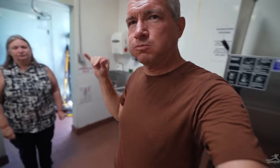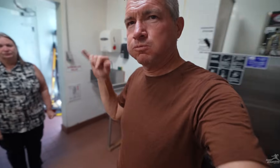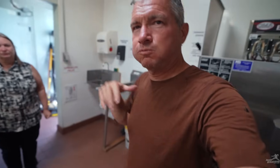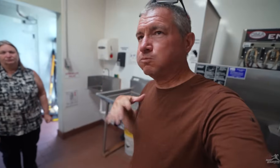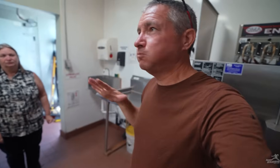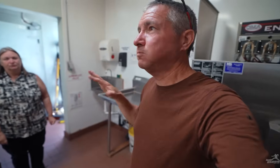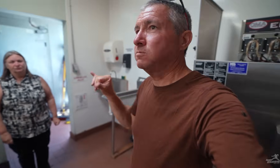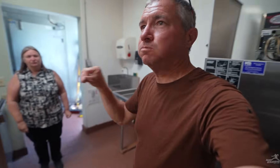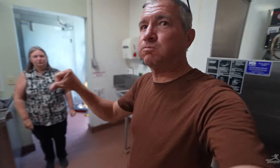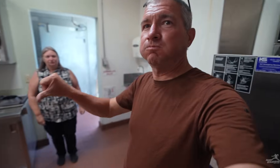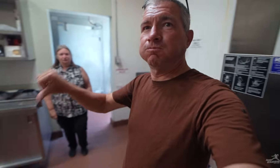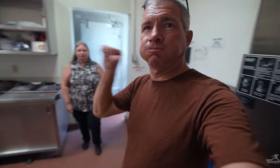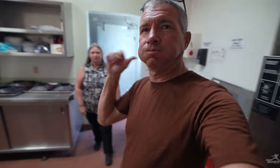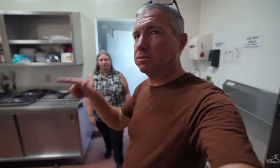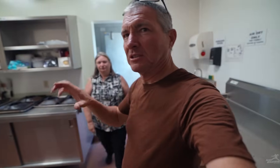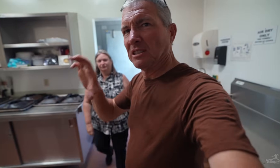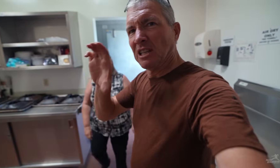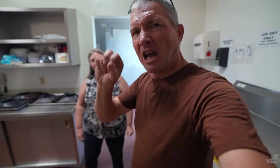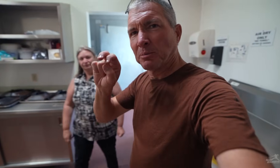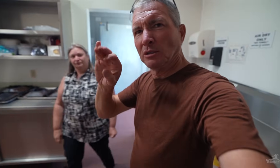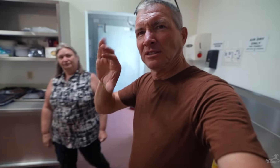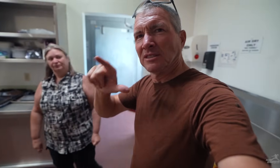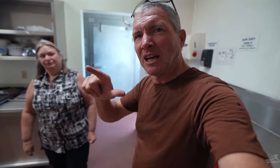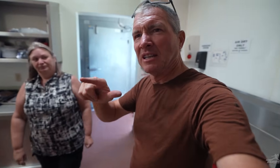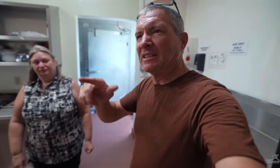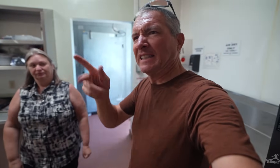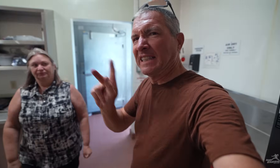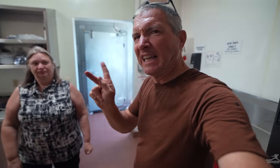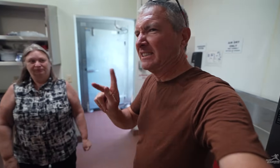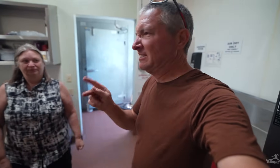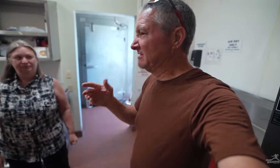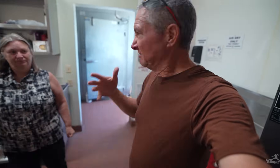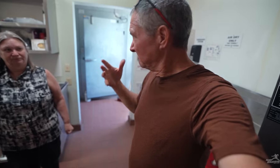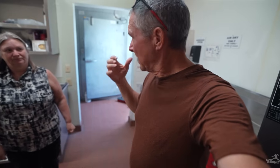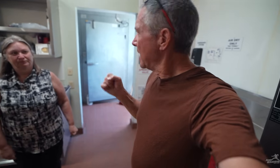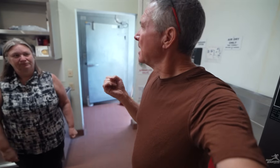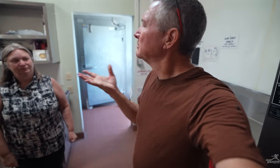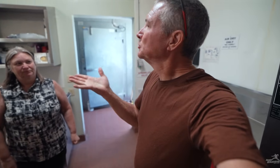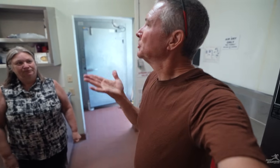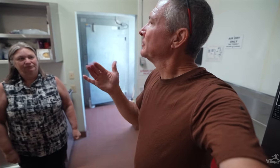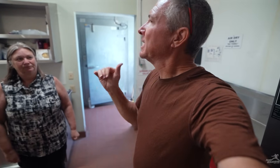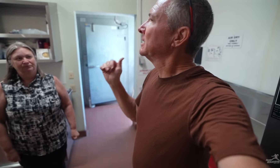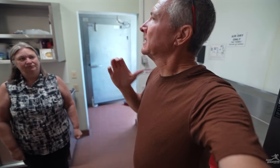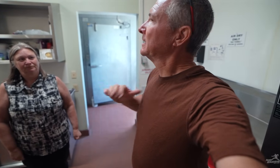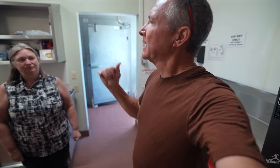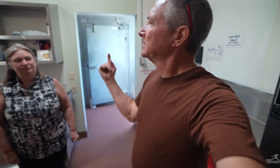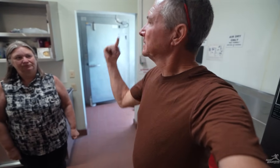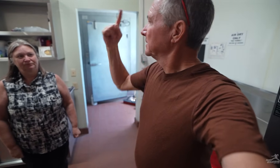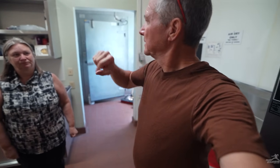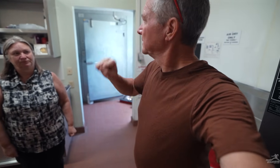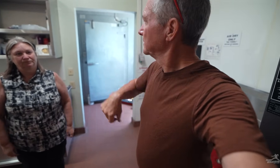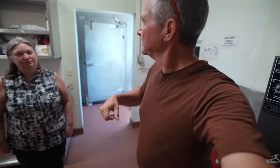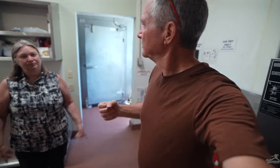I’m so impressed with this commercial kitchen! How many clients can you serve in a day?